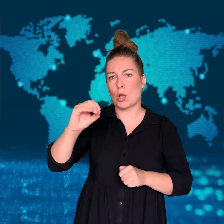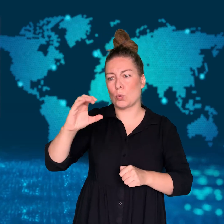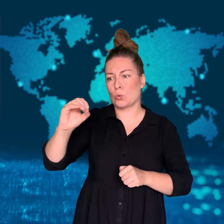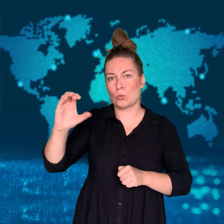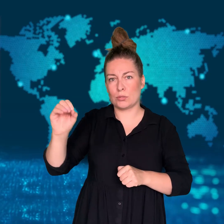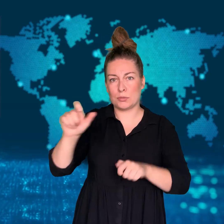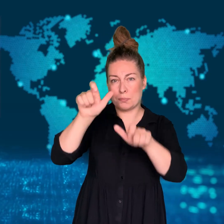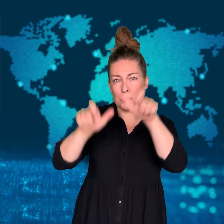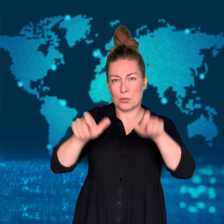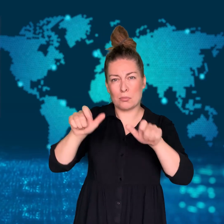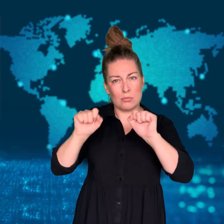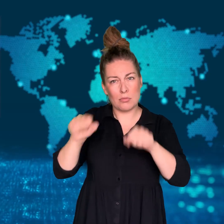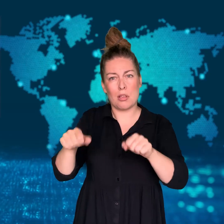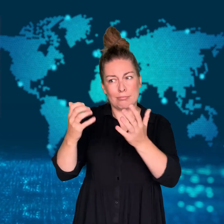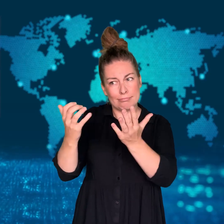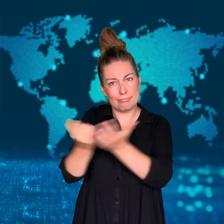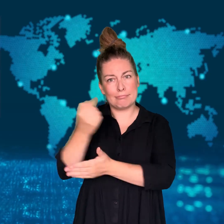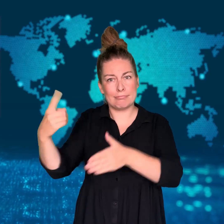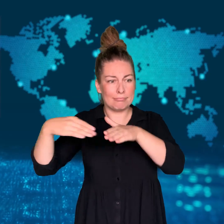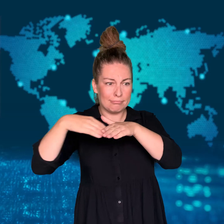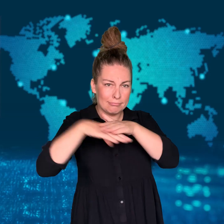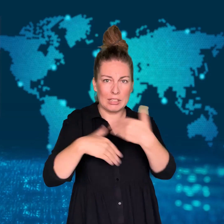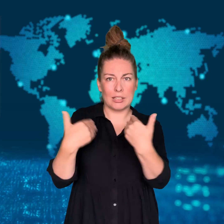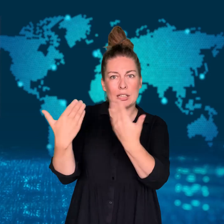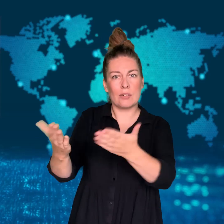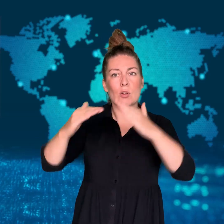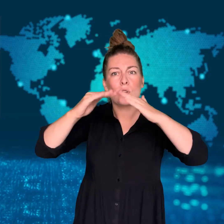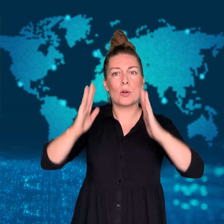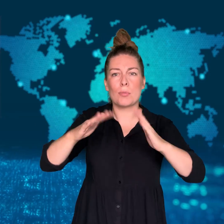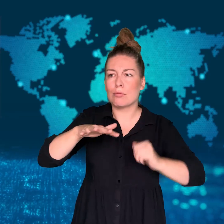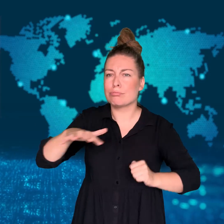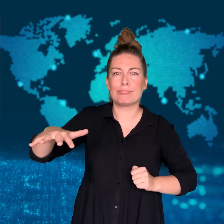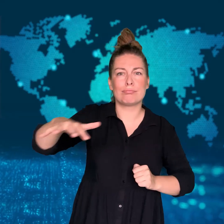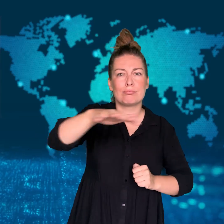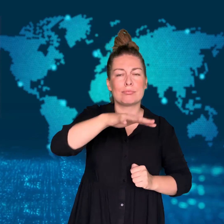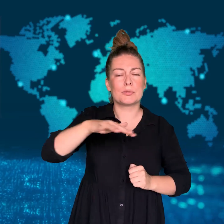place at least 40,000 people.